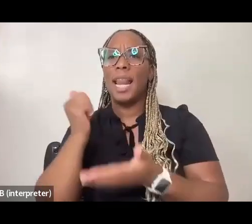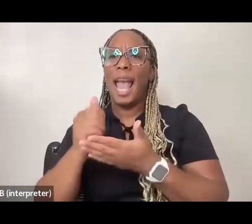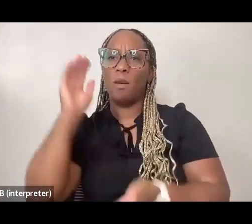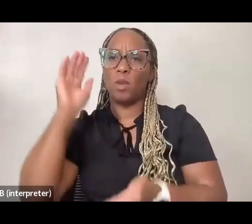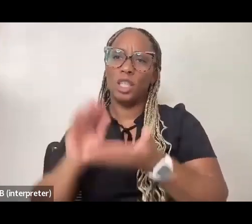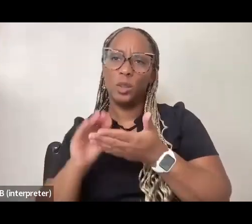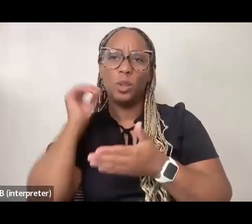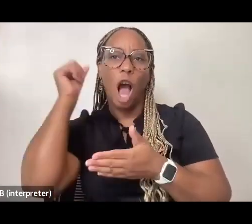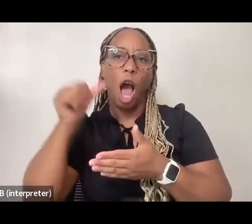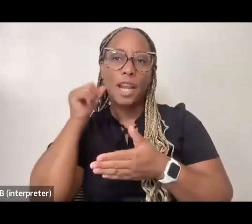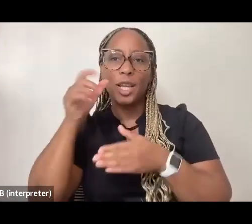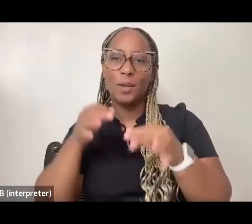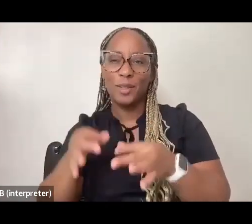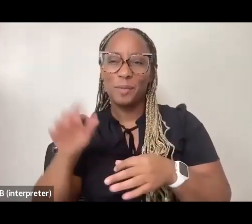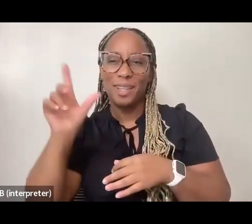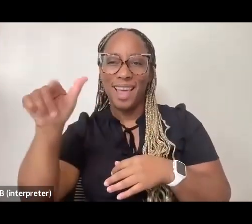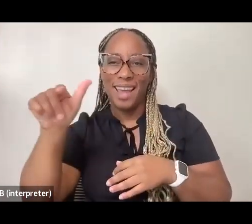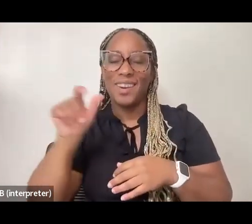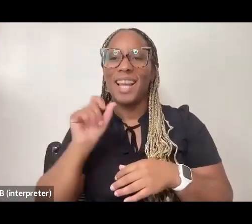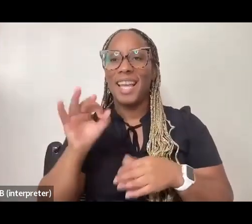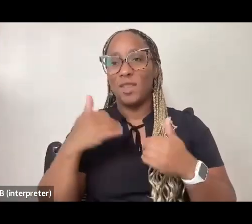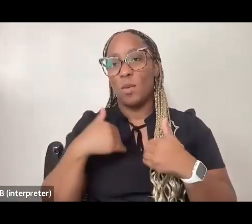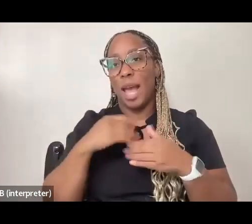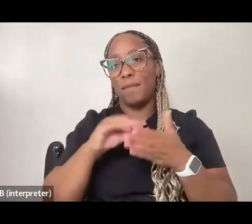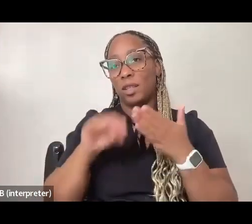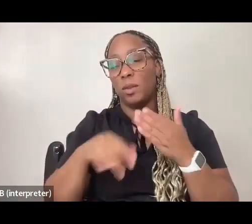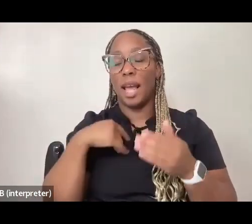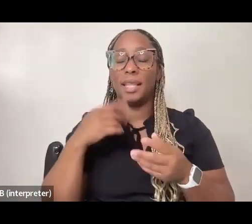audio descriptions later if you have a student that is visually impaired.To